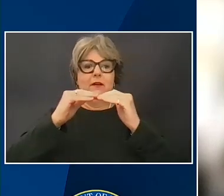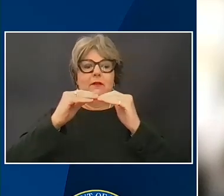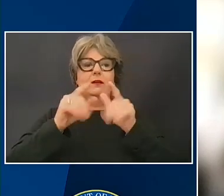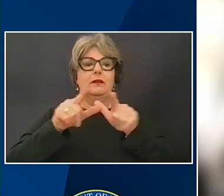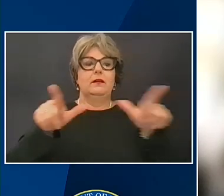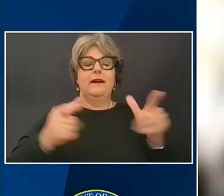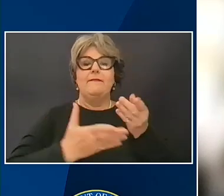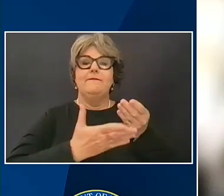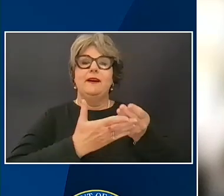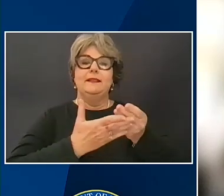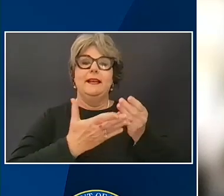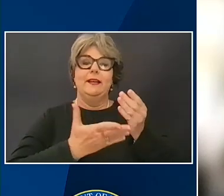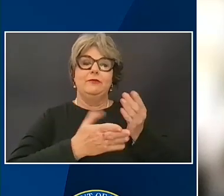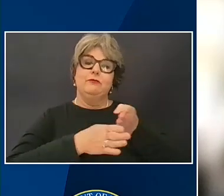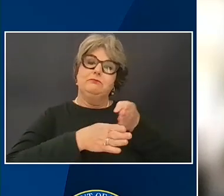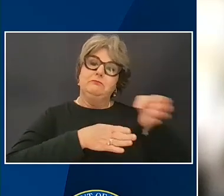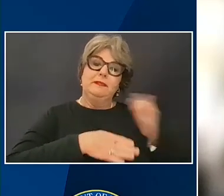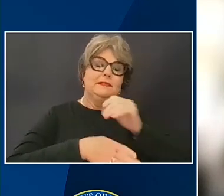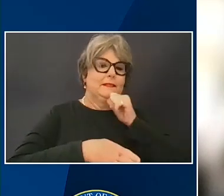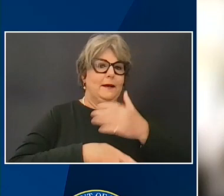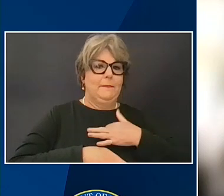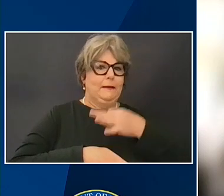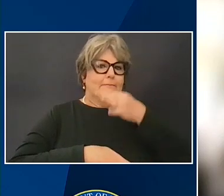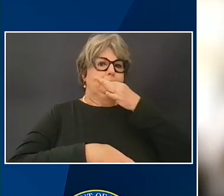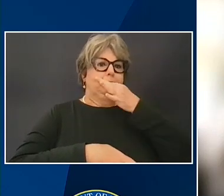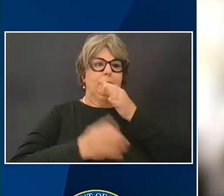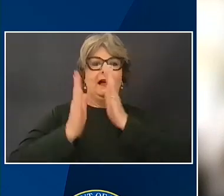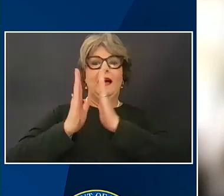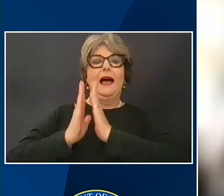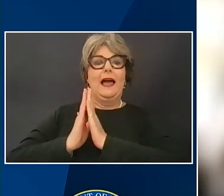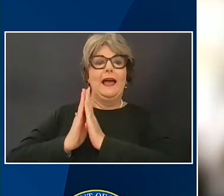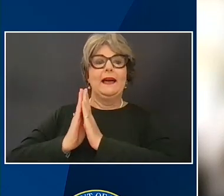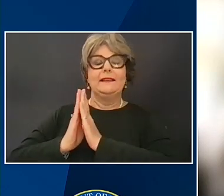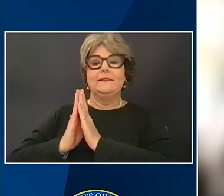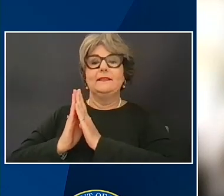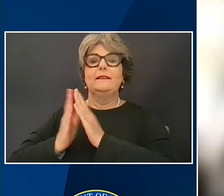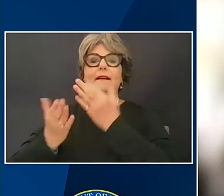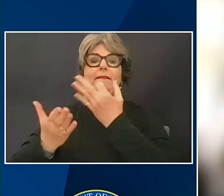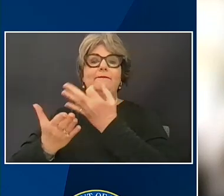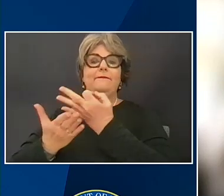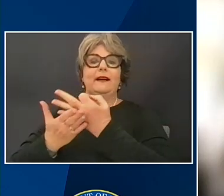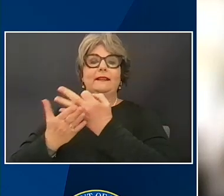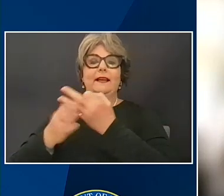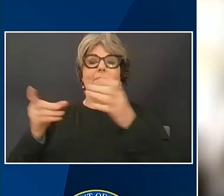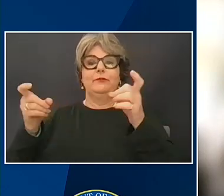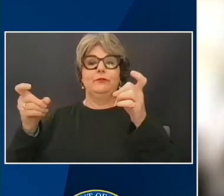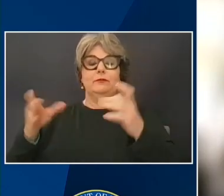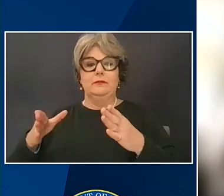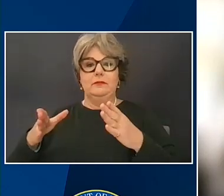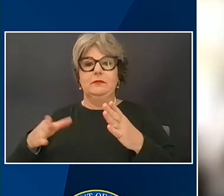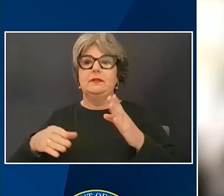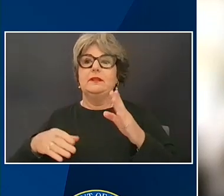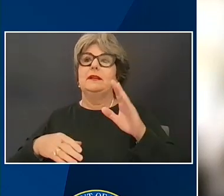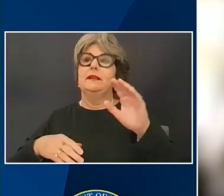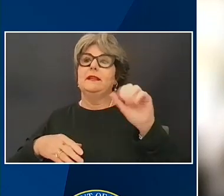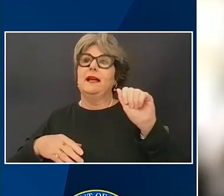not my subject matter expertise. So I consulted with the ten financial aid directors in the UC system and also the UC system headquarters.